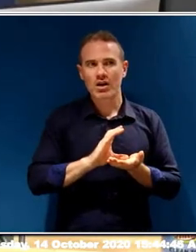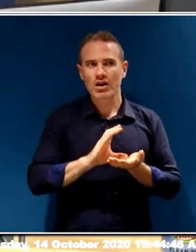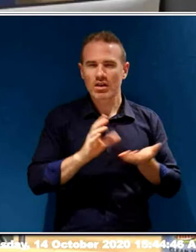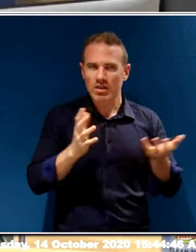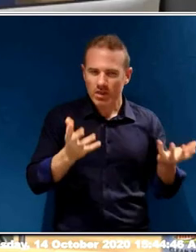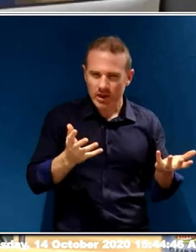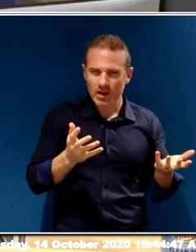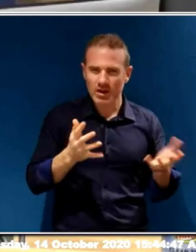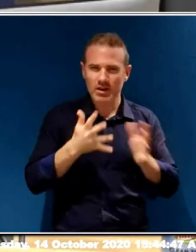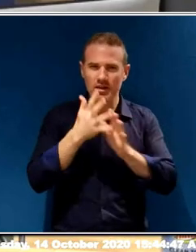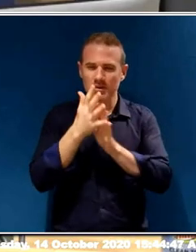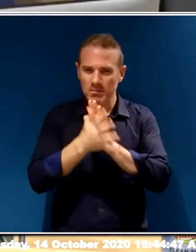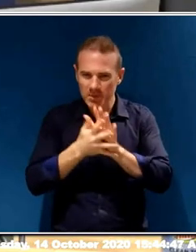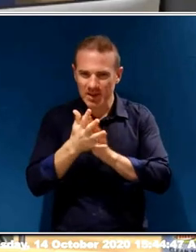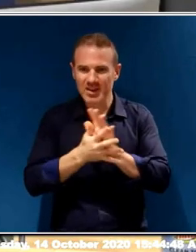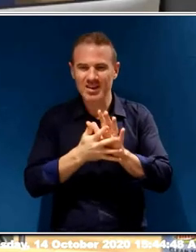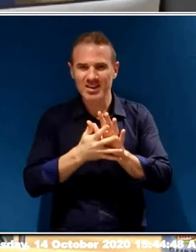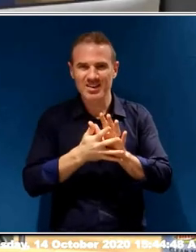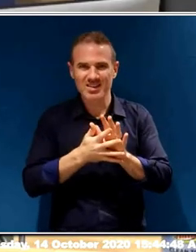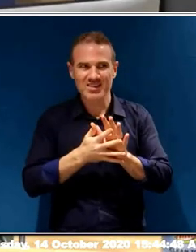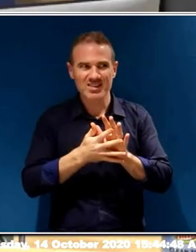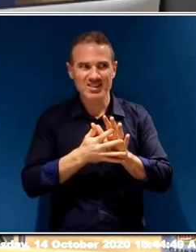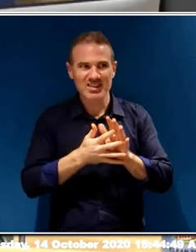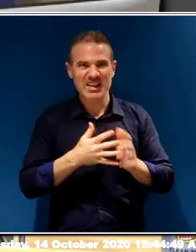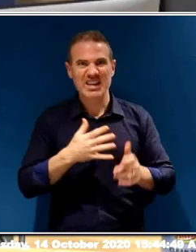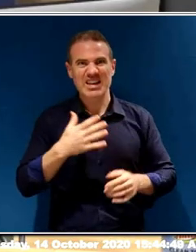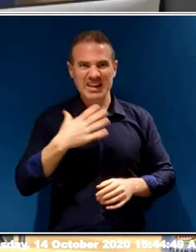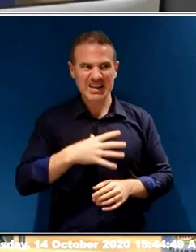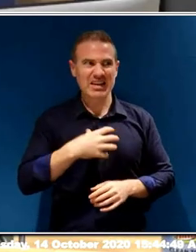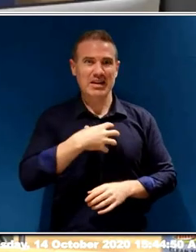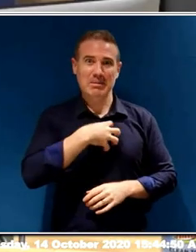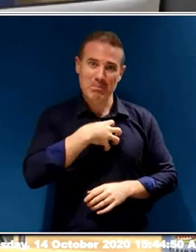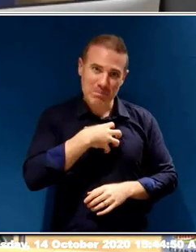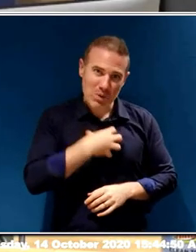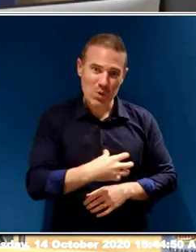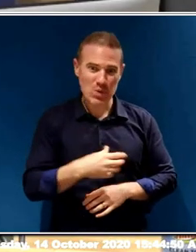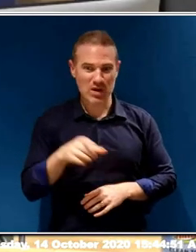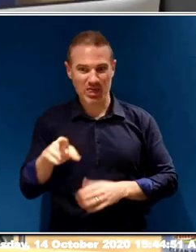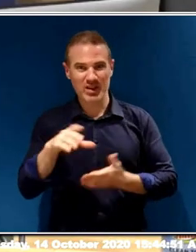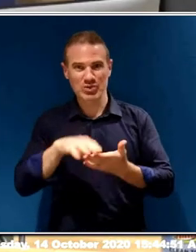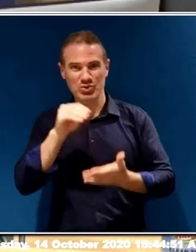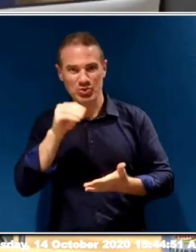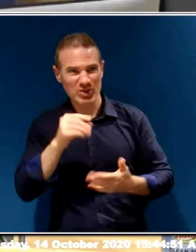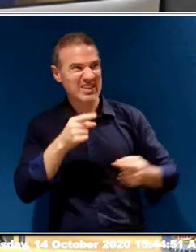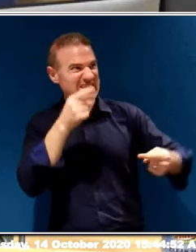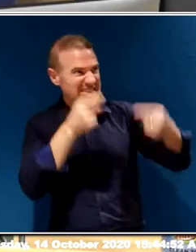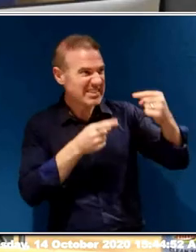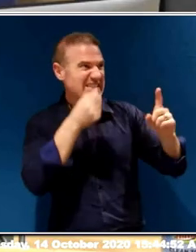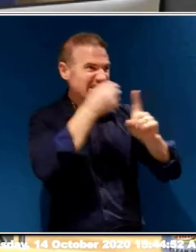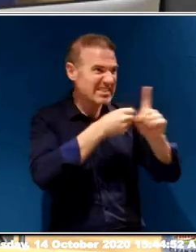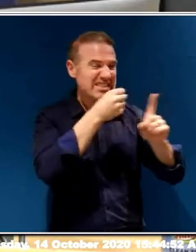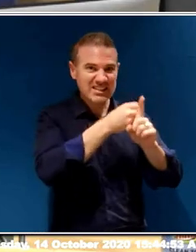more argument for that student to be provided a slice of that funding for the